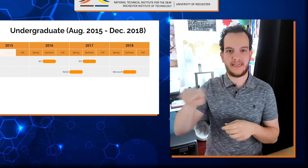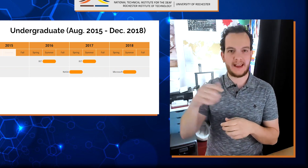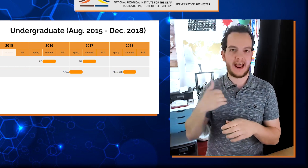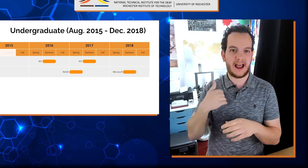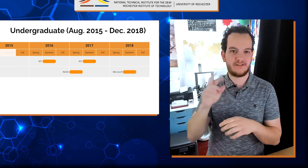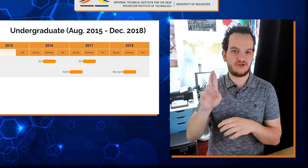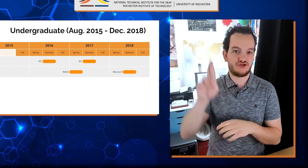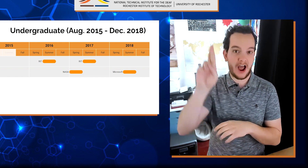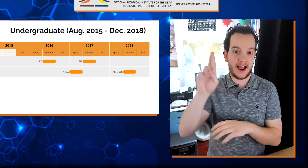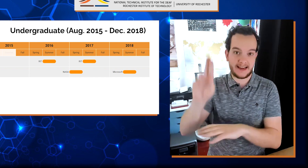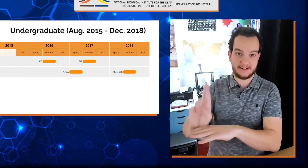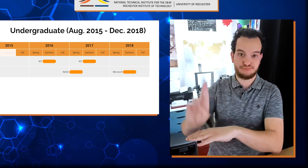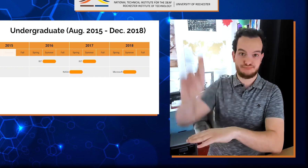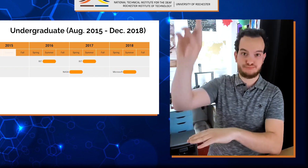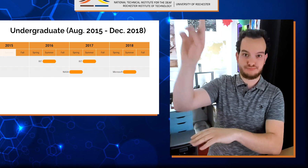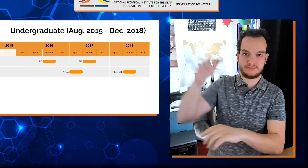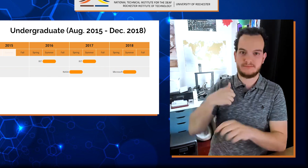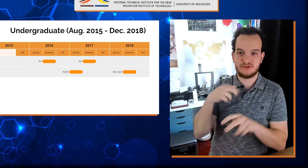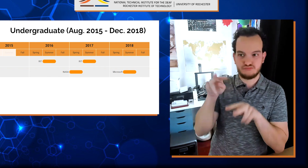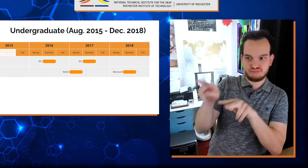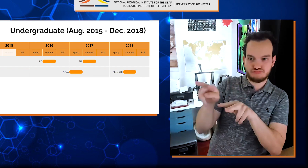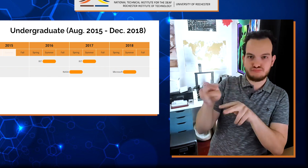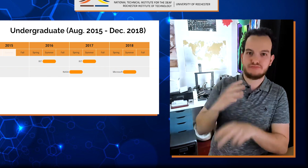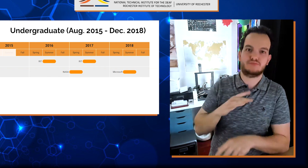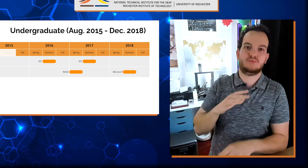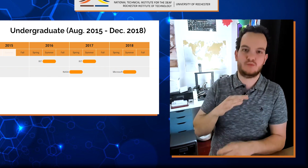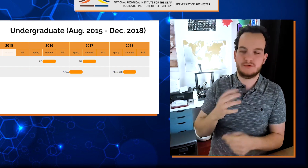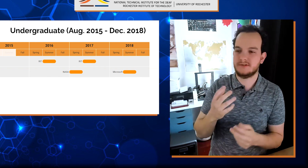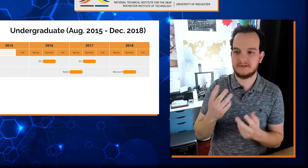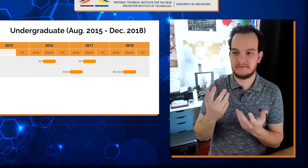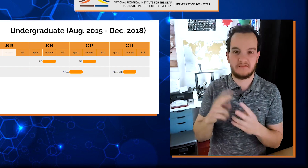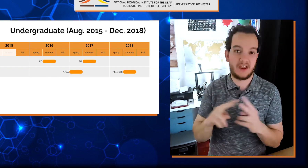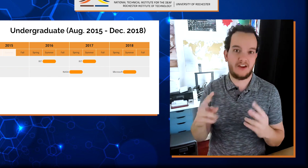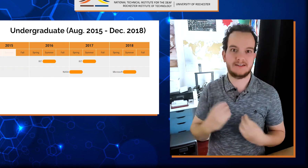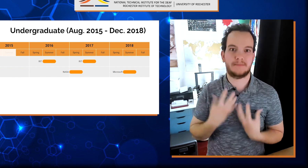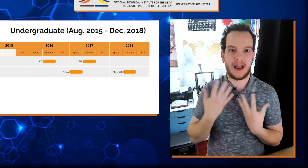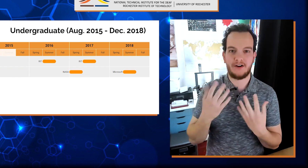I went to Florida, where they actually have the rockets that they launch.